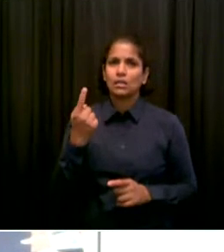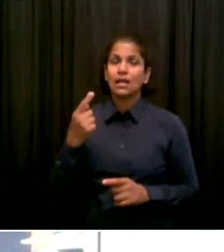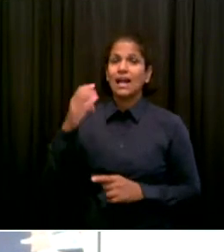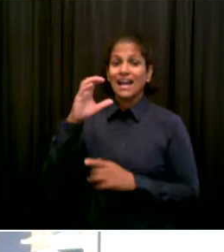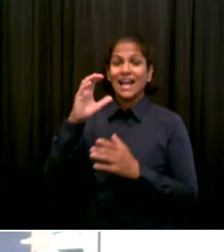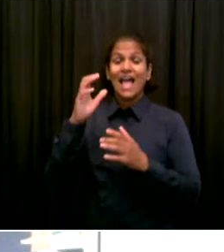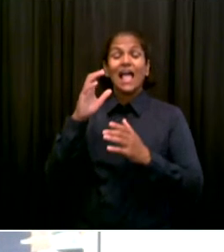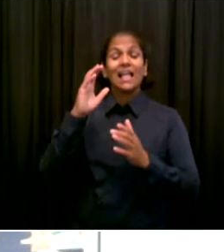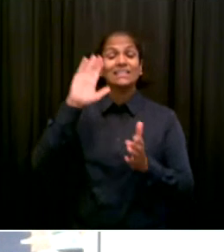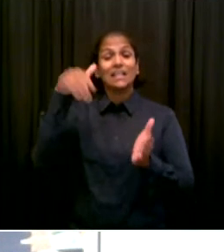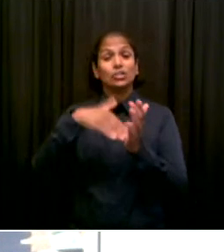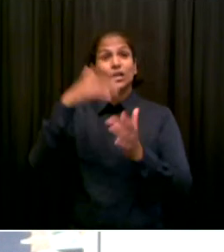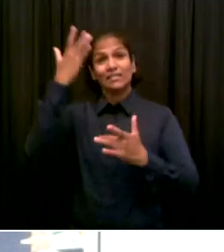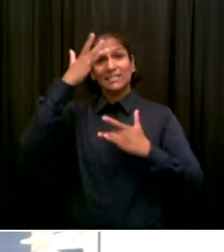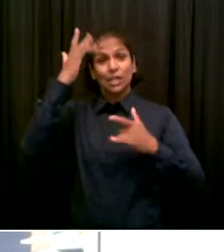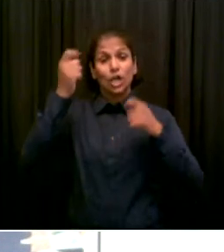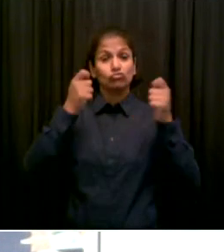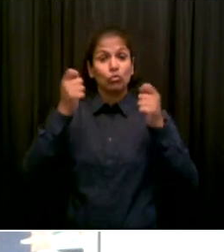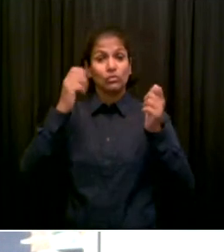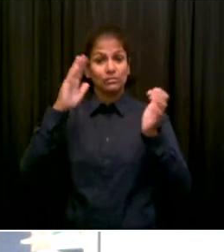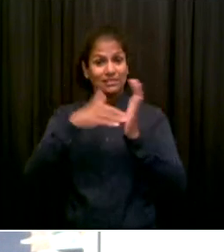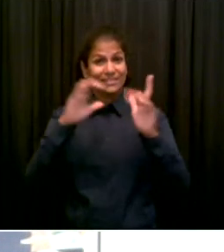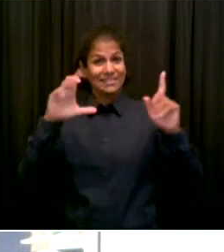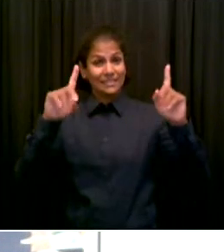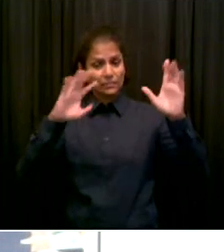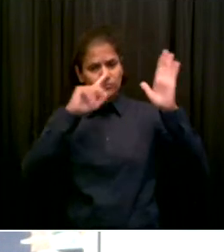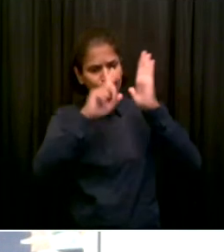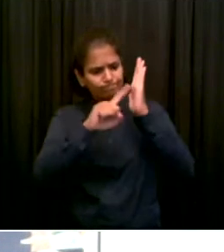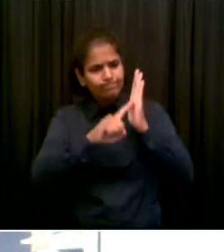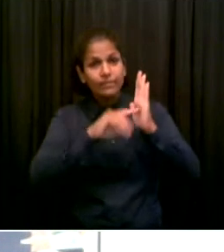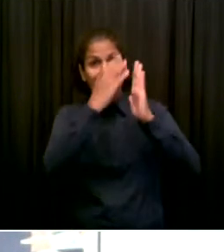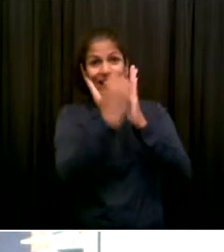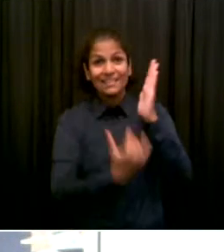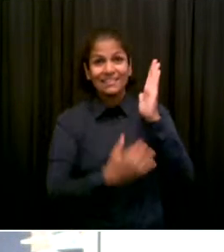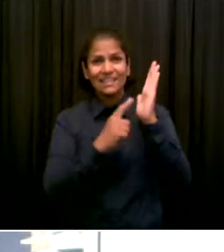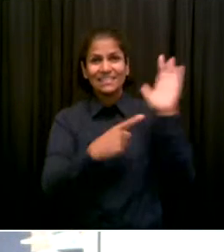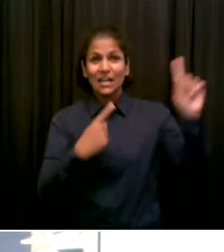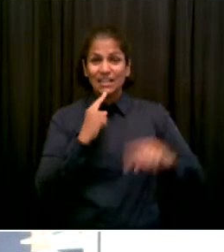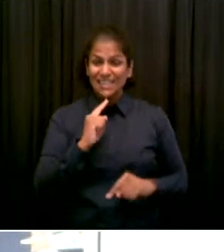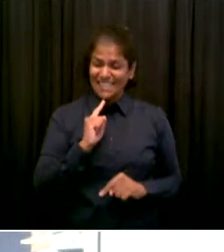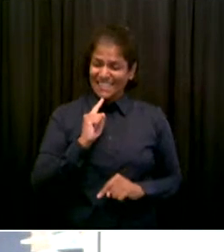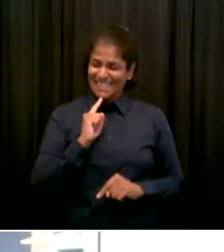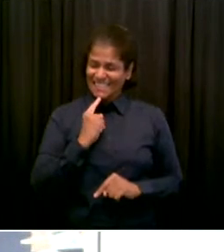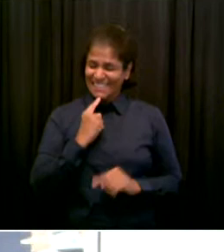THE CDC LAYS OUT THE SPECIFIC MEDICAL CONTRAINDICATIONS TO